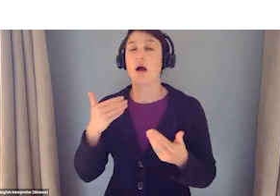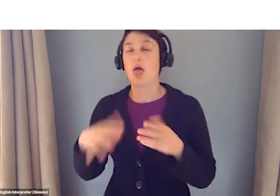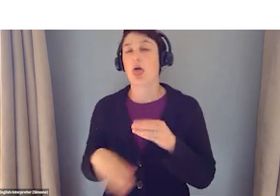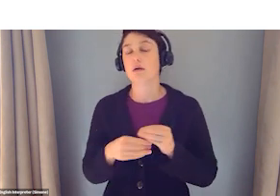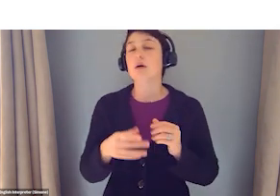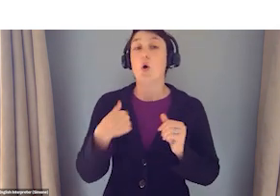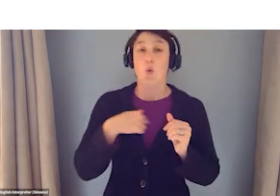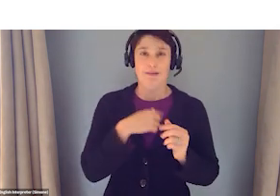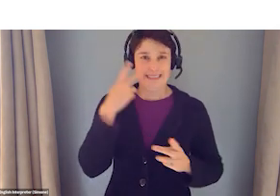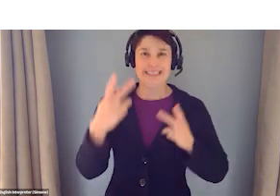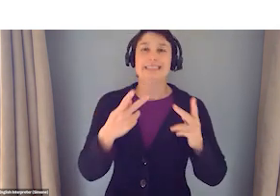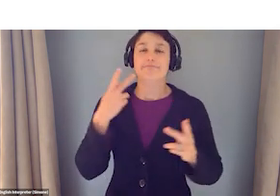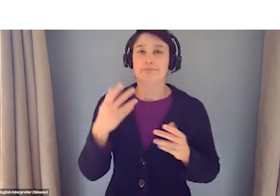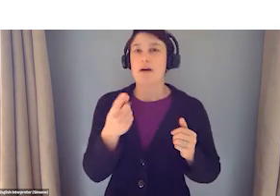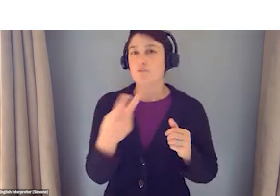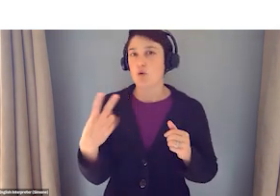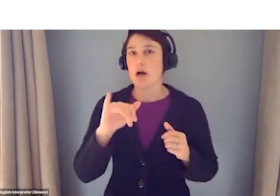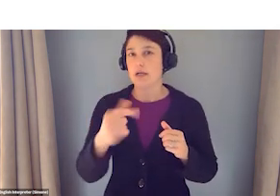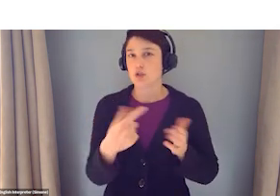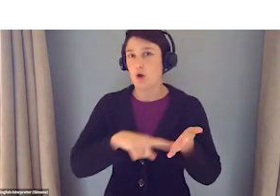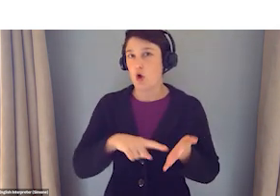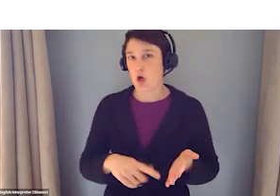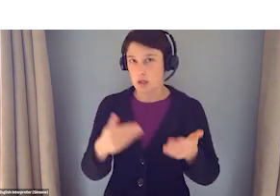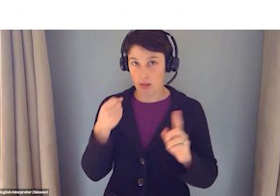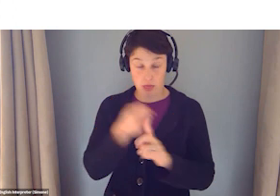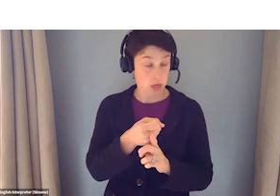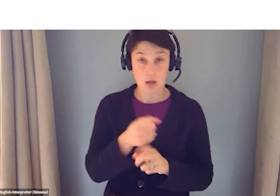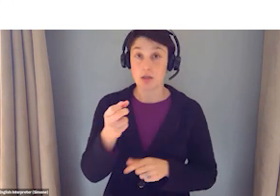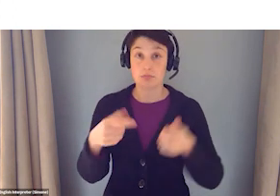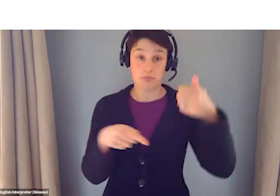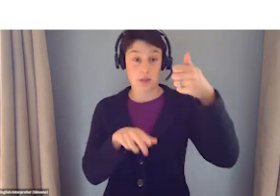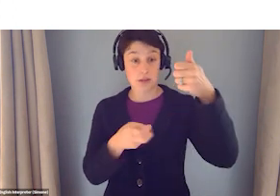where the subawardees agreement ends a year, two years, three years,